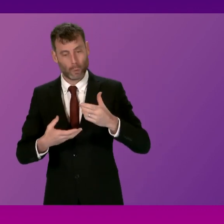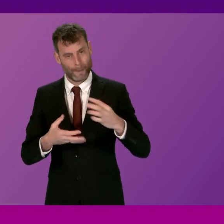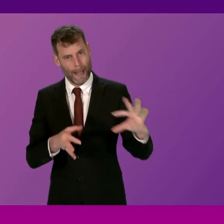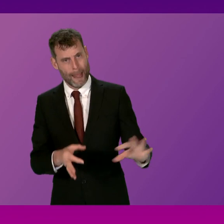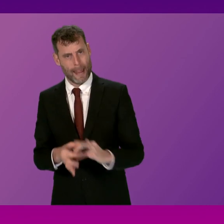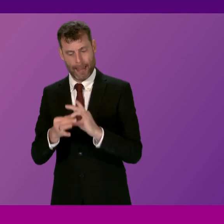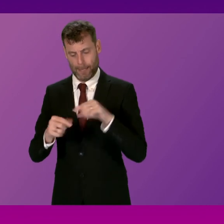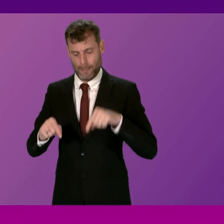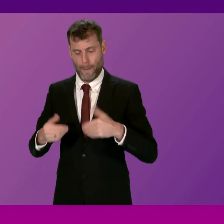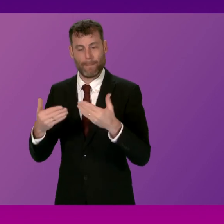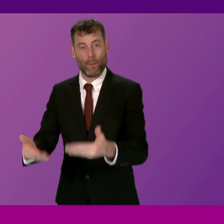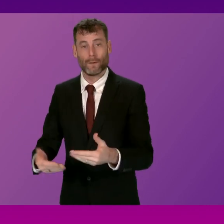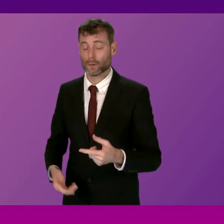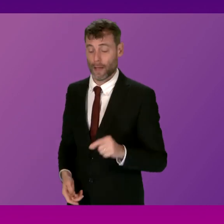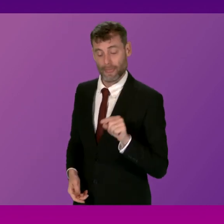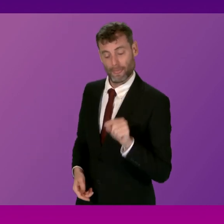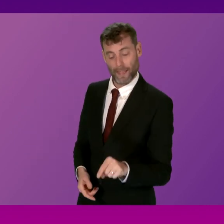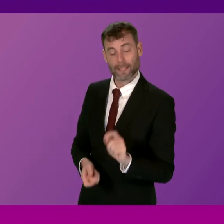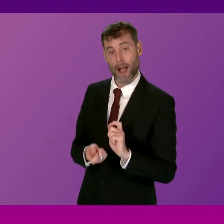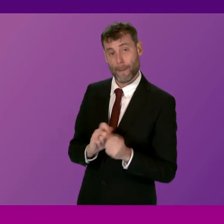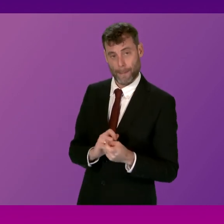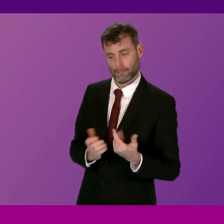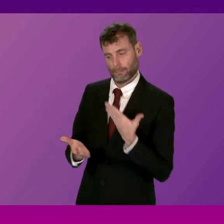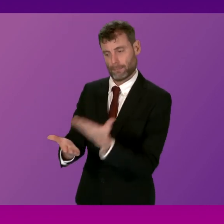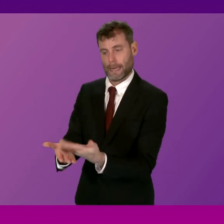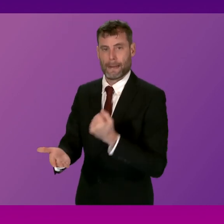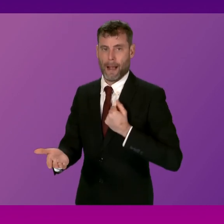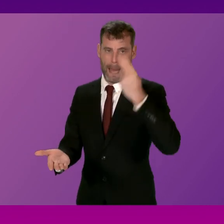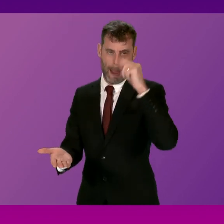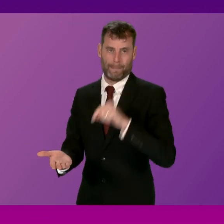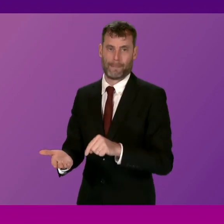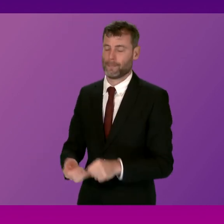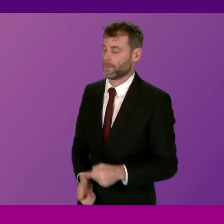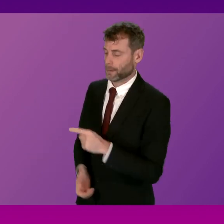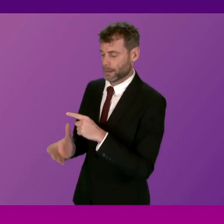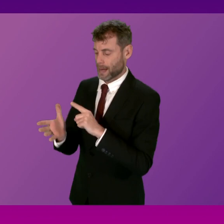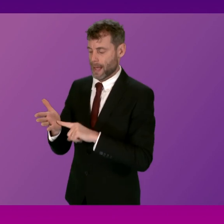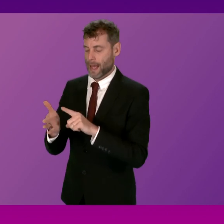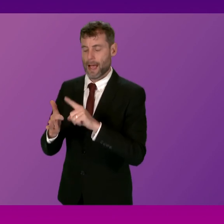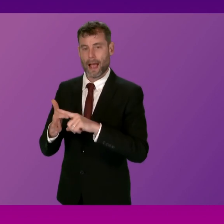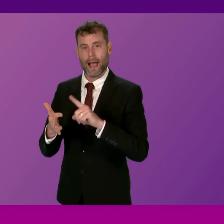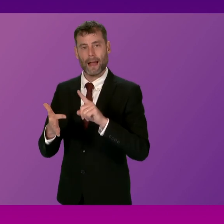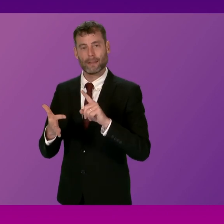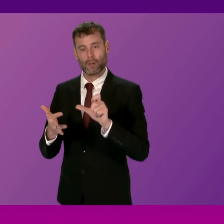I move amendment S6M-11537.2, to leave out from “recognises” to end and insert: “acknowledges that the Scottish Human Rights Commission has warned that the Scottish Government has not done enough to ensure that disabled people’s human rights are fully realised;